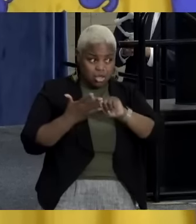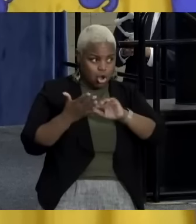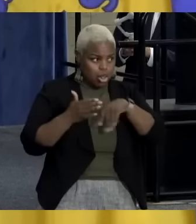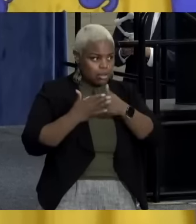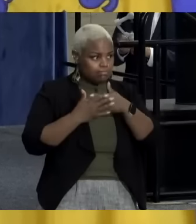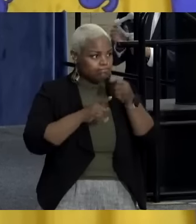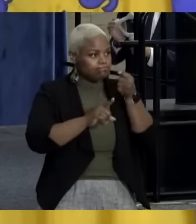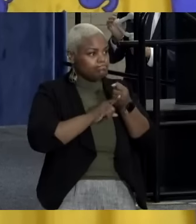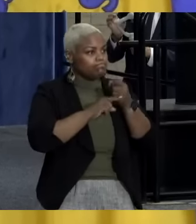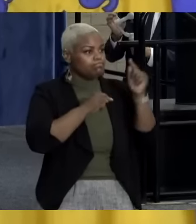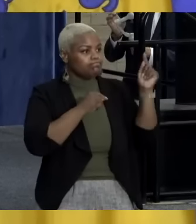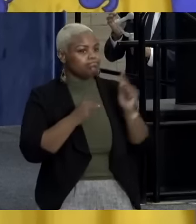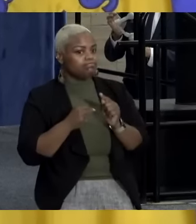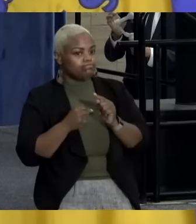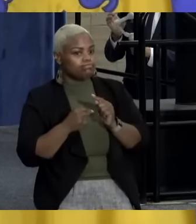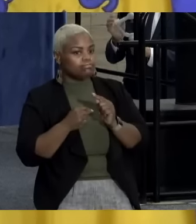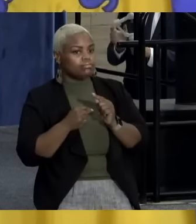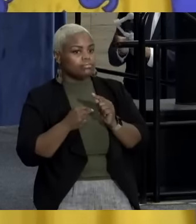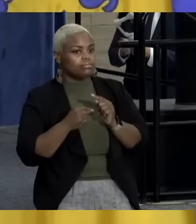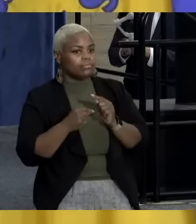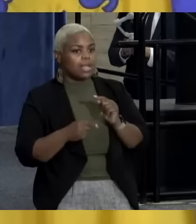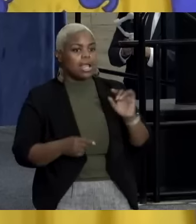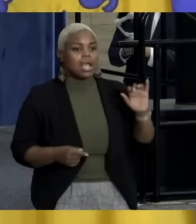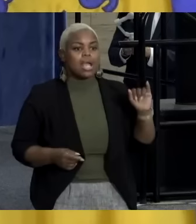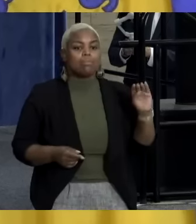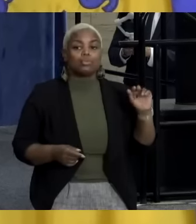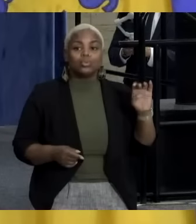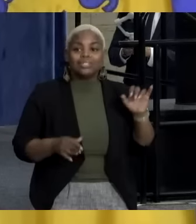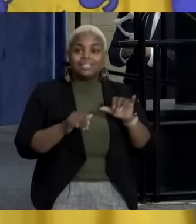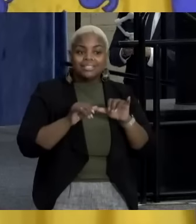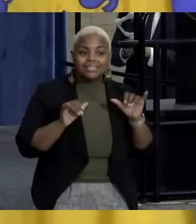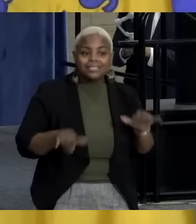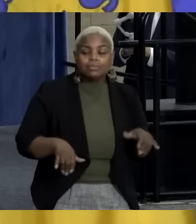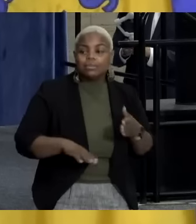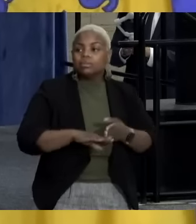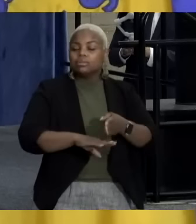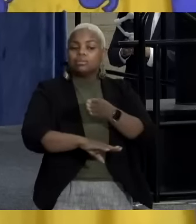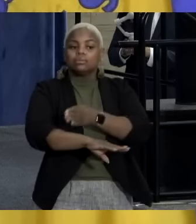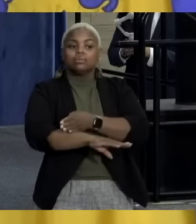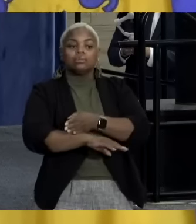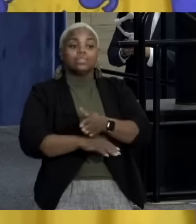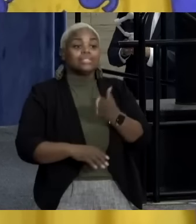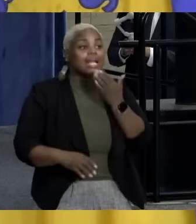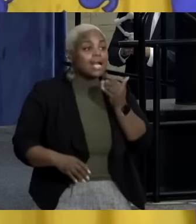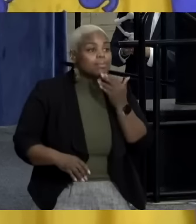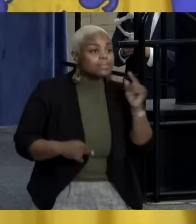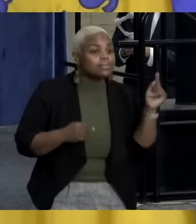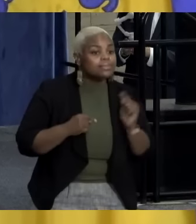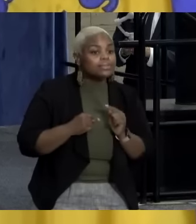and immune function, reduces cardiovascular disease, diabetes, and fracture risk.